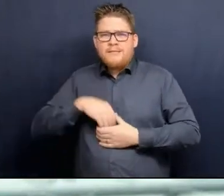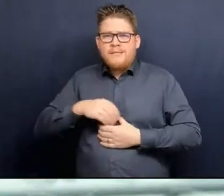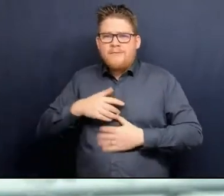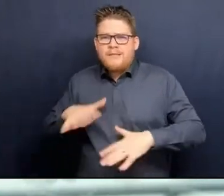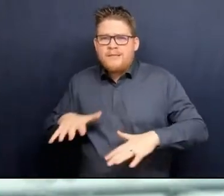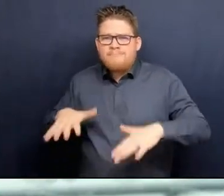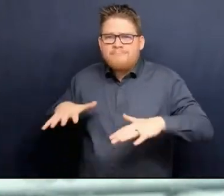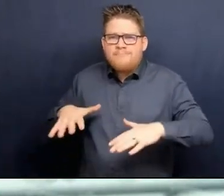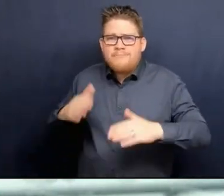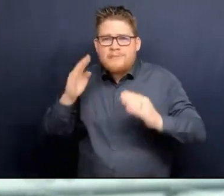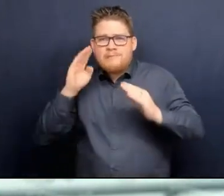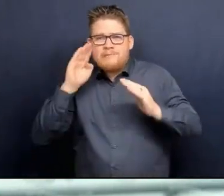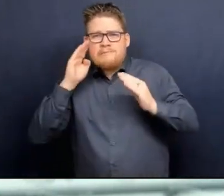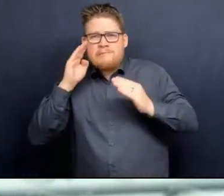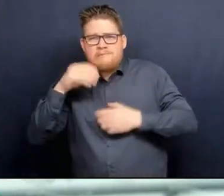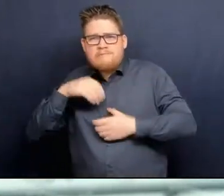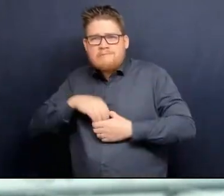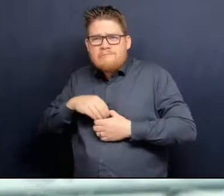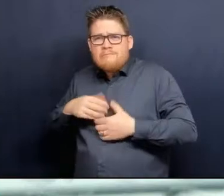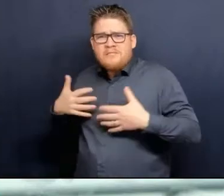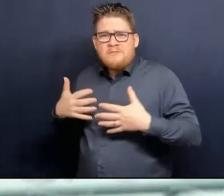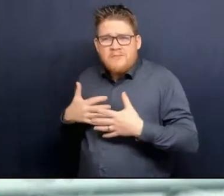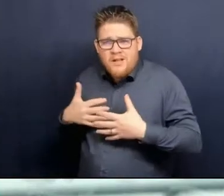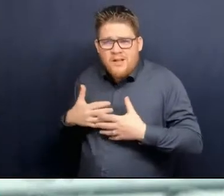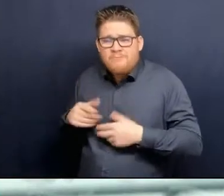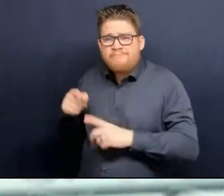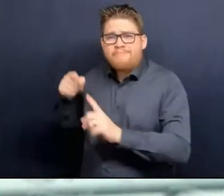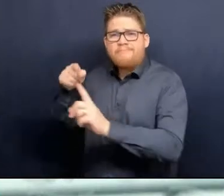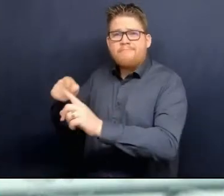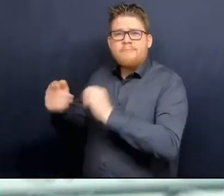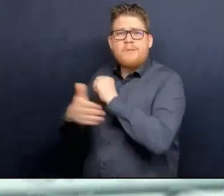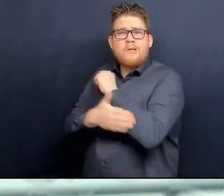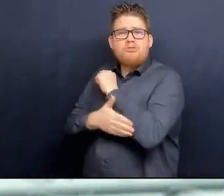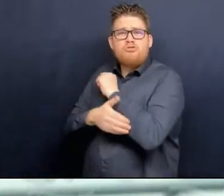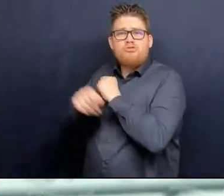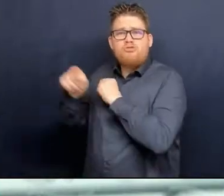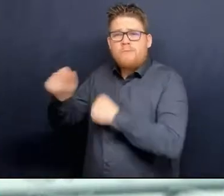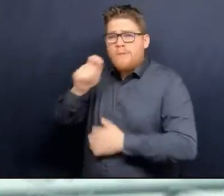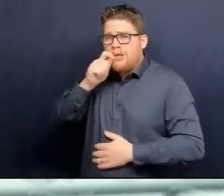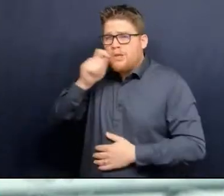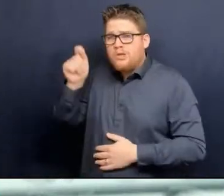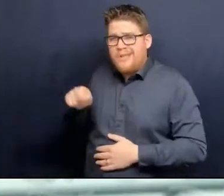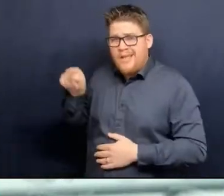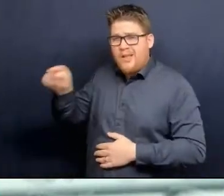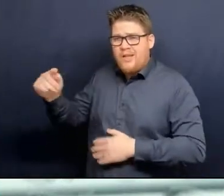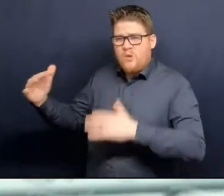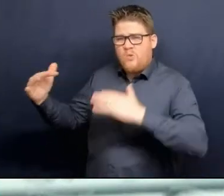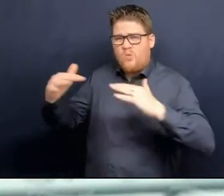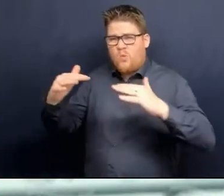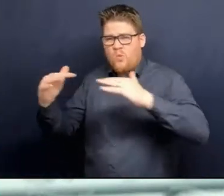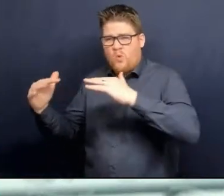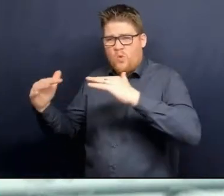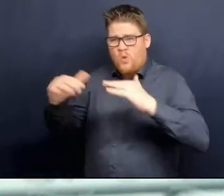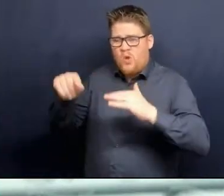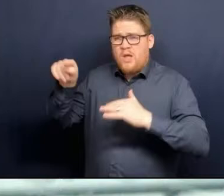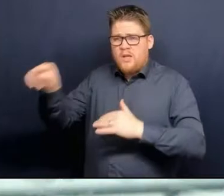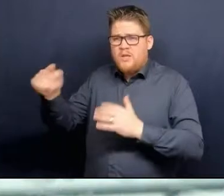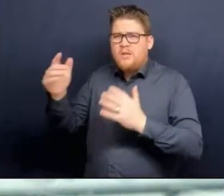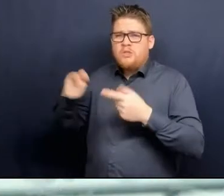particularly with what we are seeing in the Ukraine, and of course, this is on top of what we have experienced for this